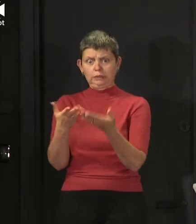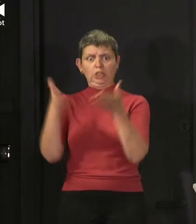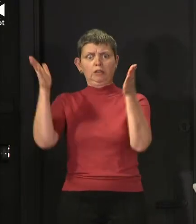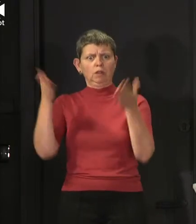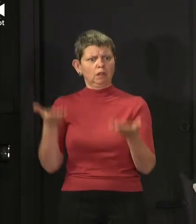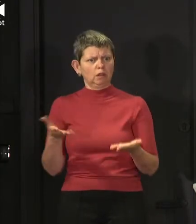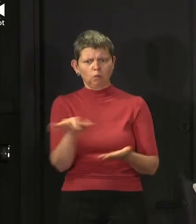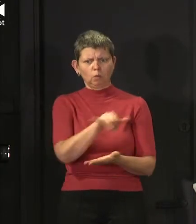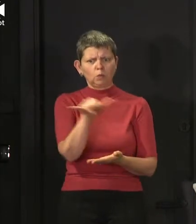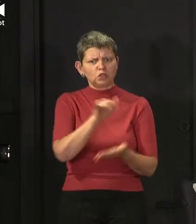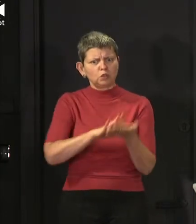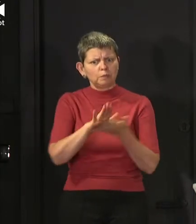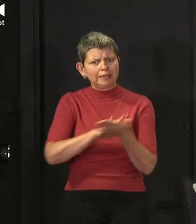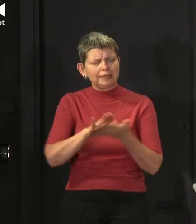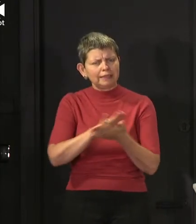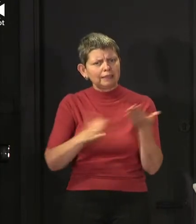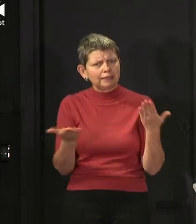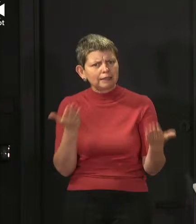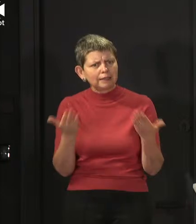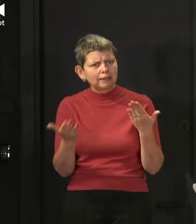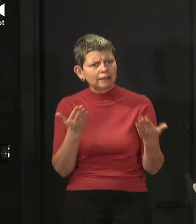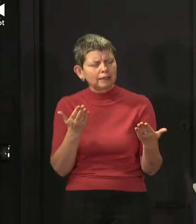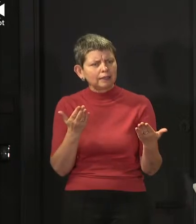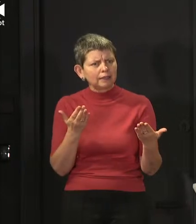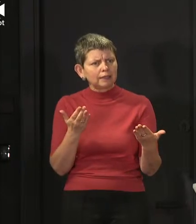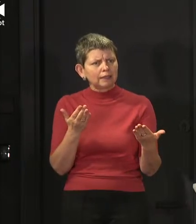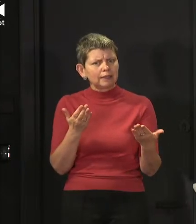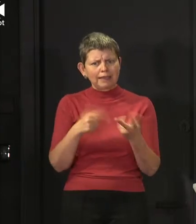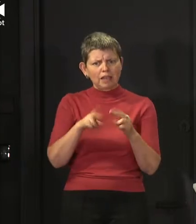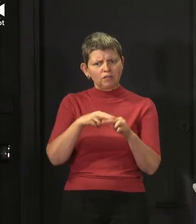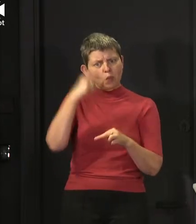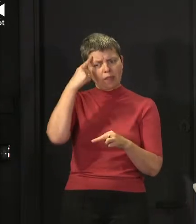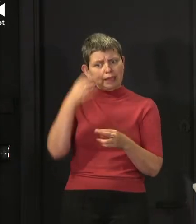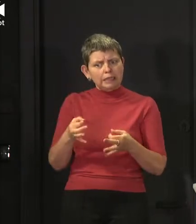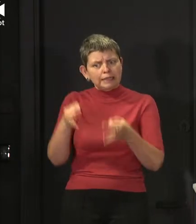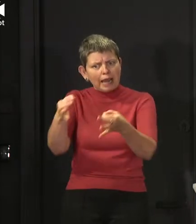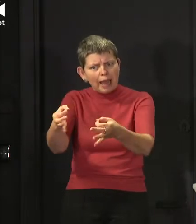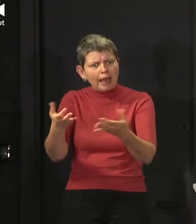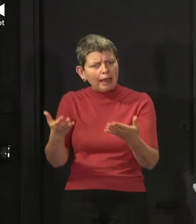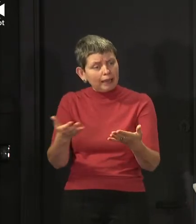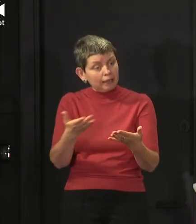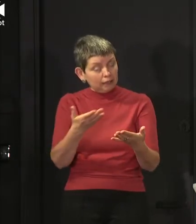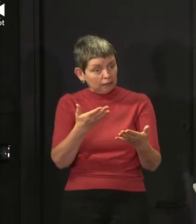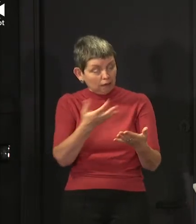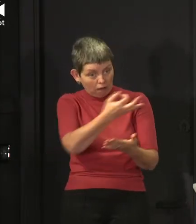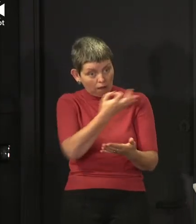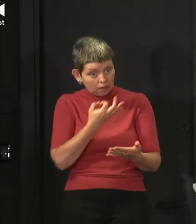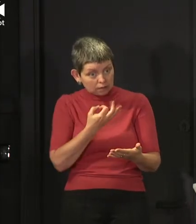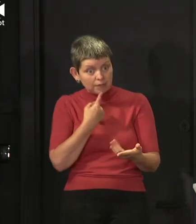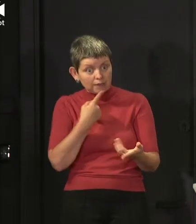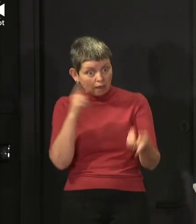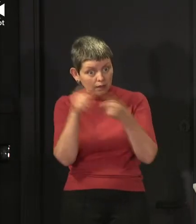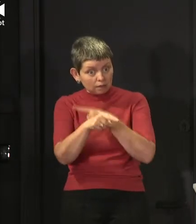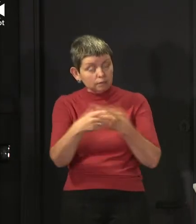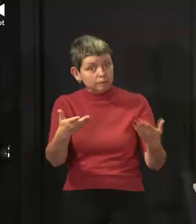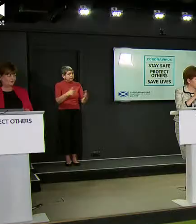If there is a project you think is not being completed on time, asked me about that project, and I'll answer or get you the answer to that question.